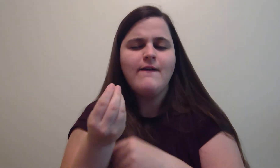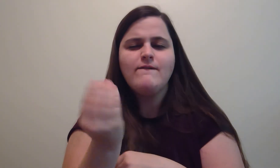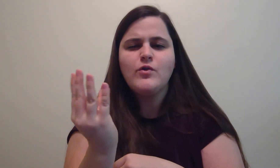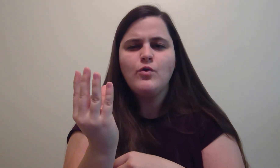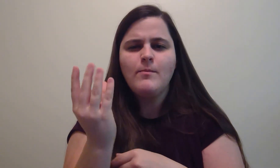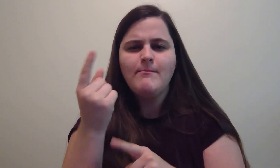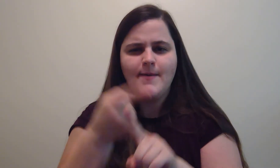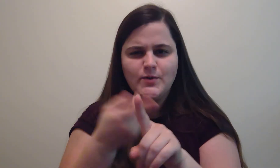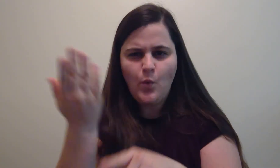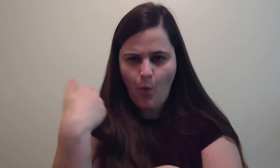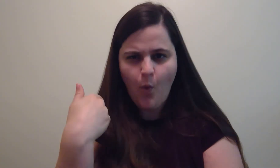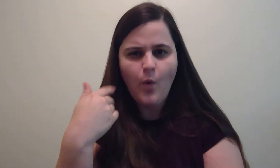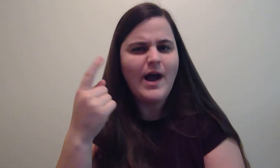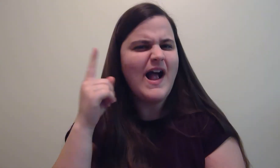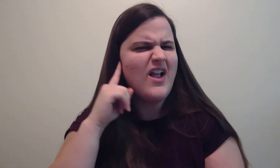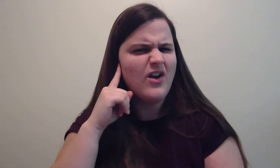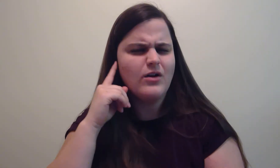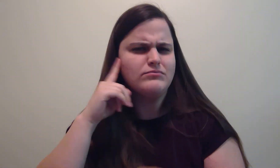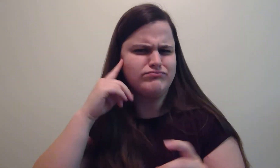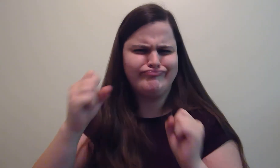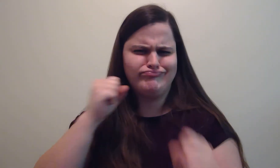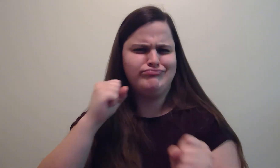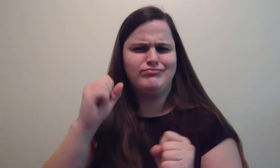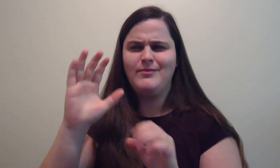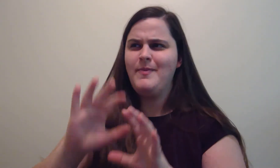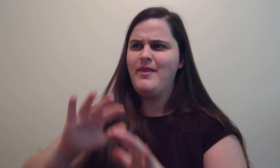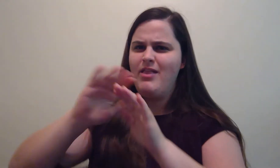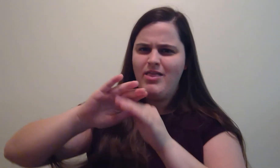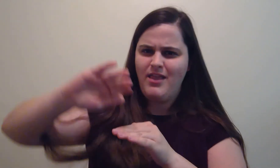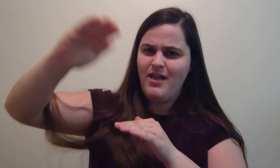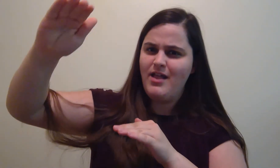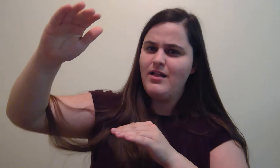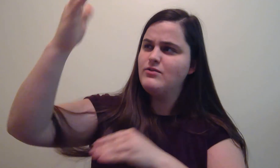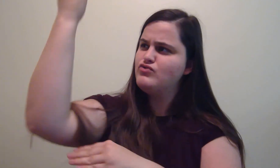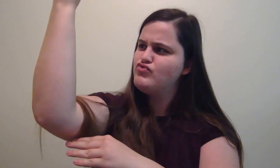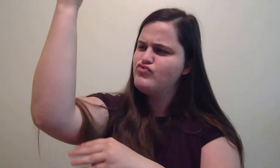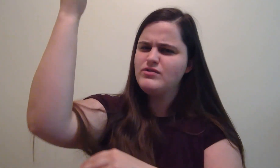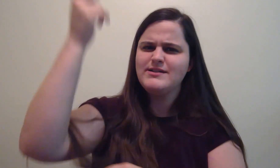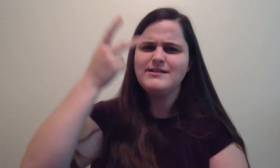until one day a few months ago. That's when I heard a commotion up the hill and